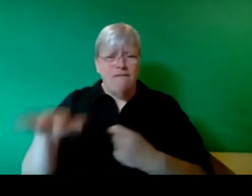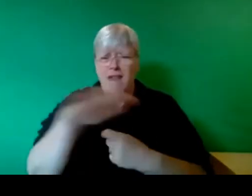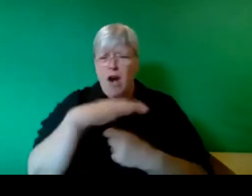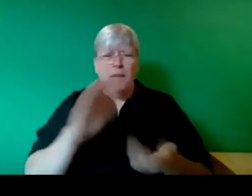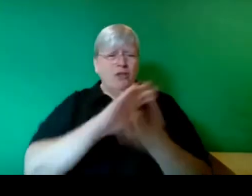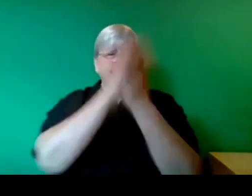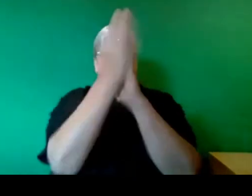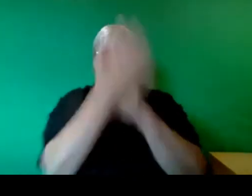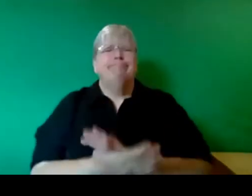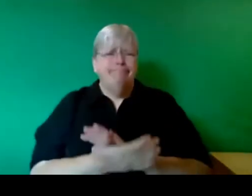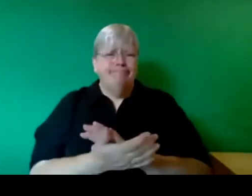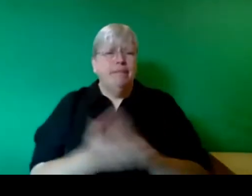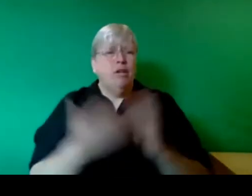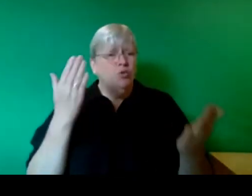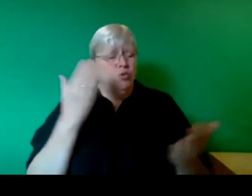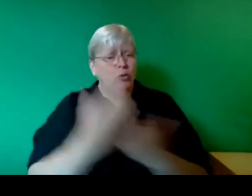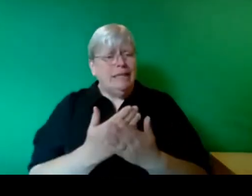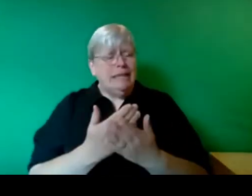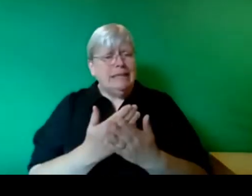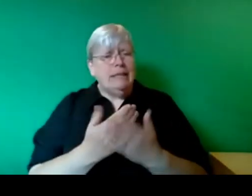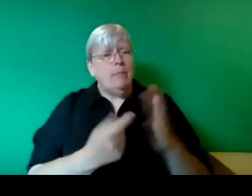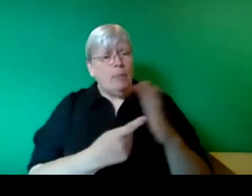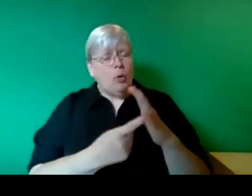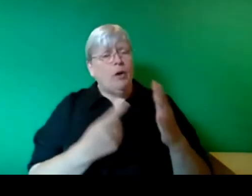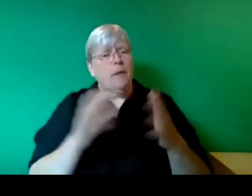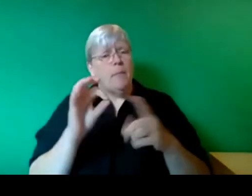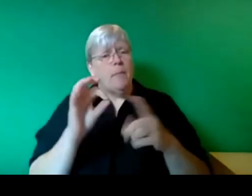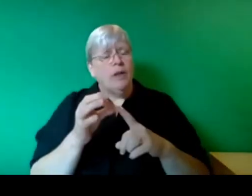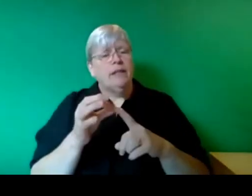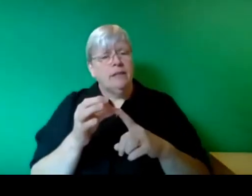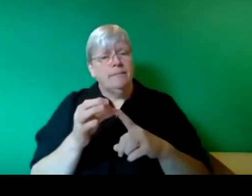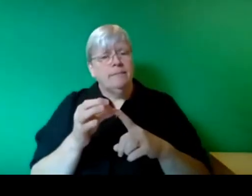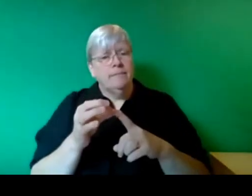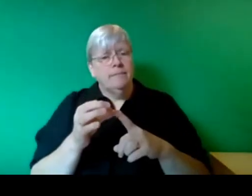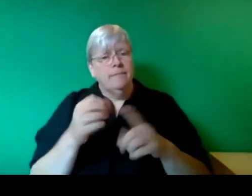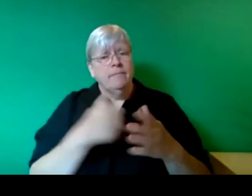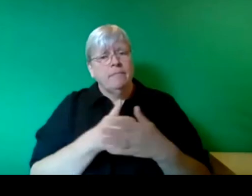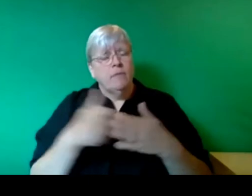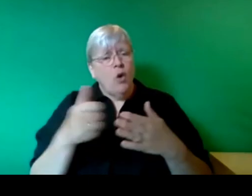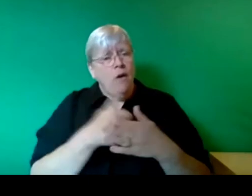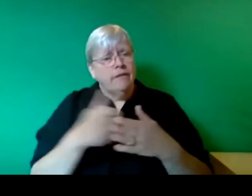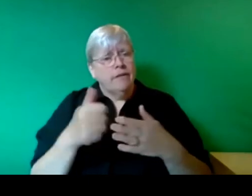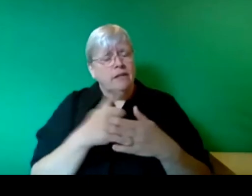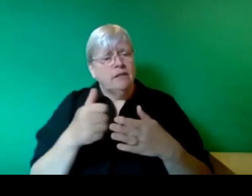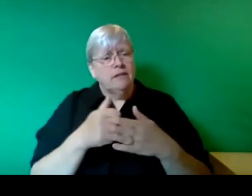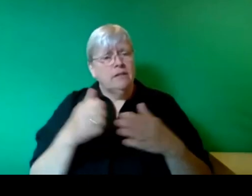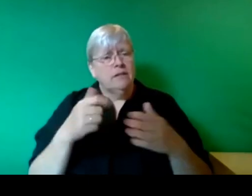point for this discussion is the fact that often it's the poorest in society that are already the